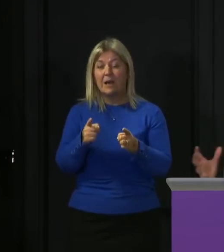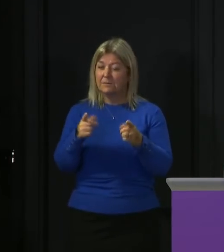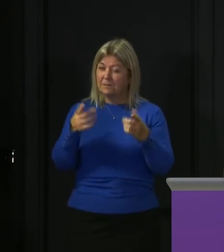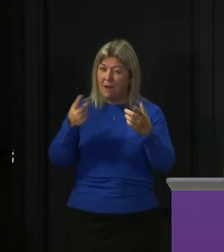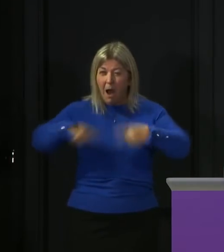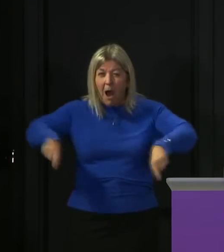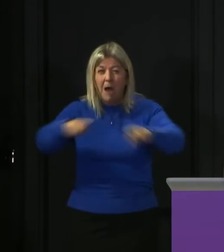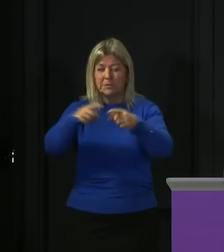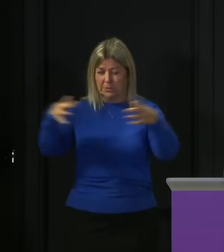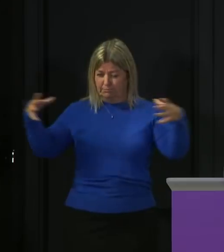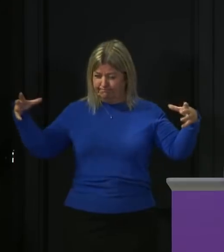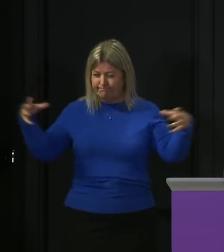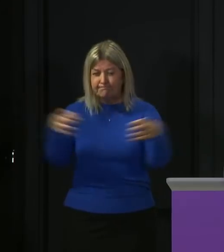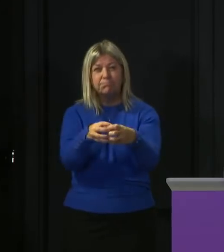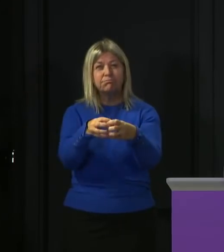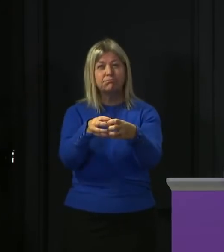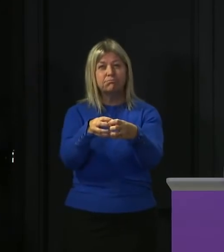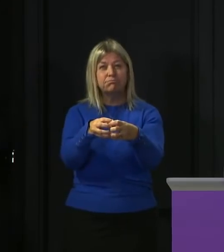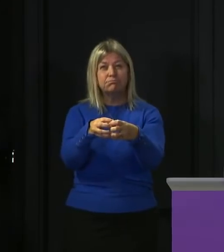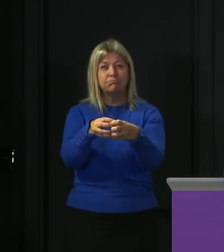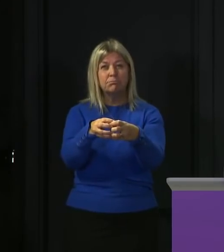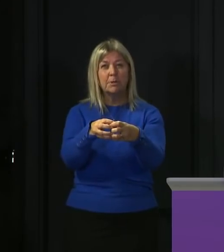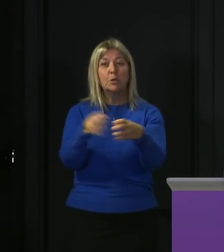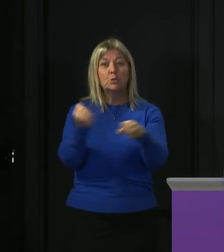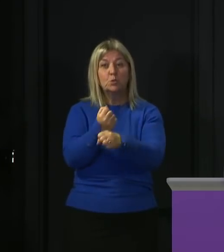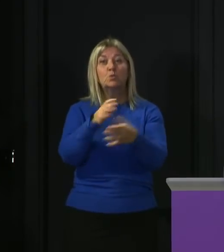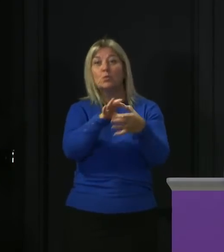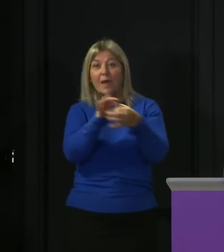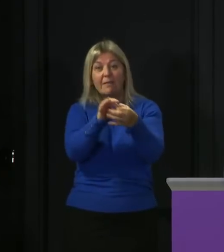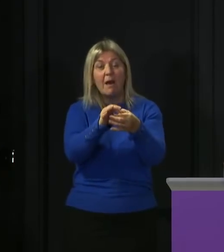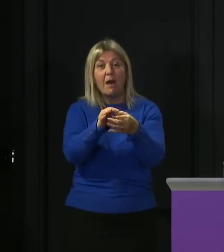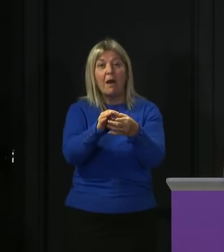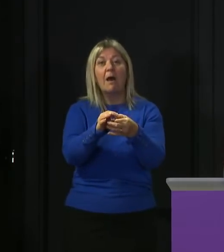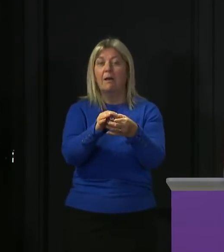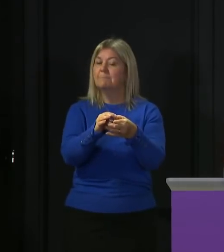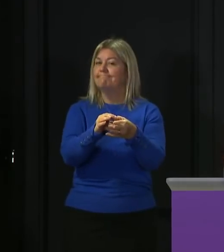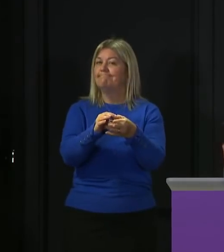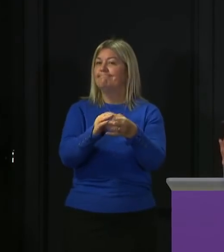the right things over the summer beat this virus back. Now we were in stricter lockdown. It was in